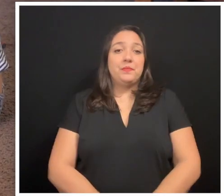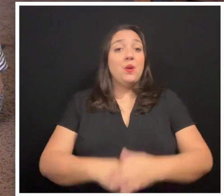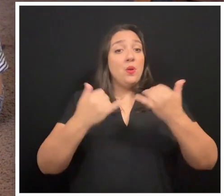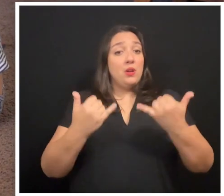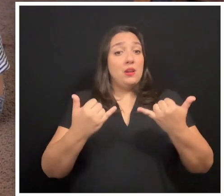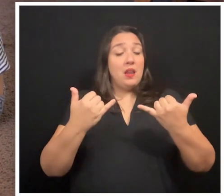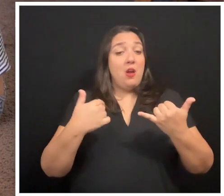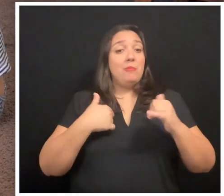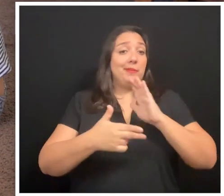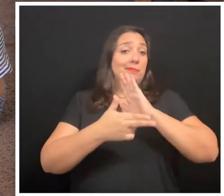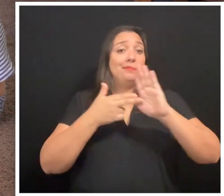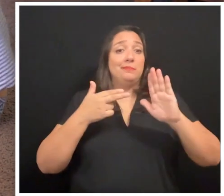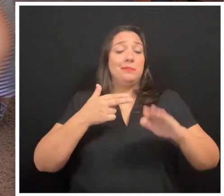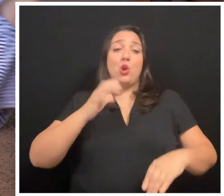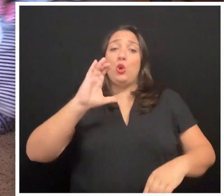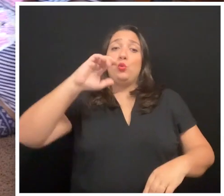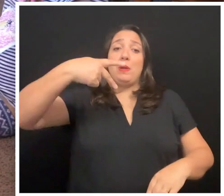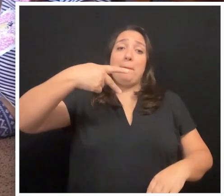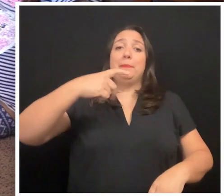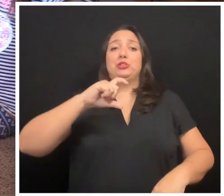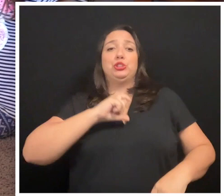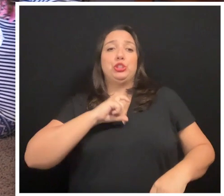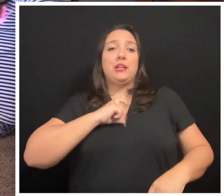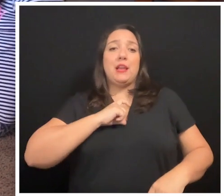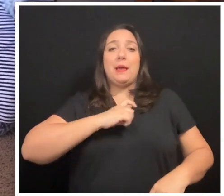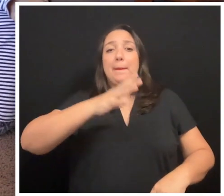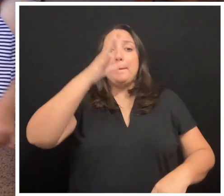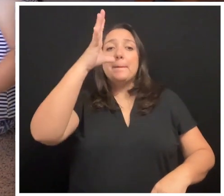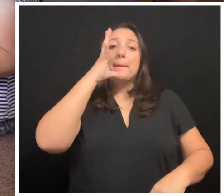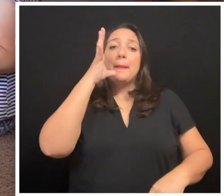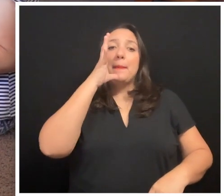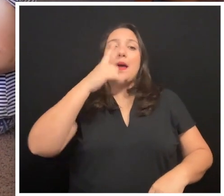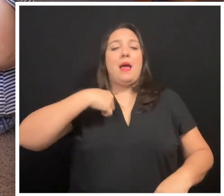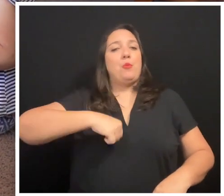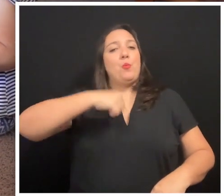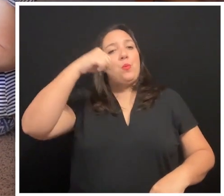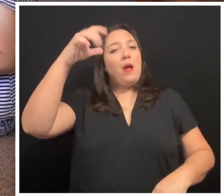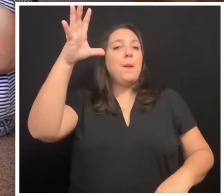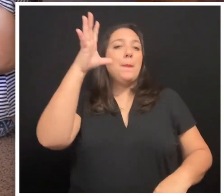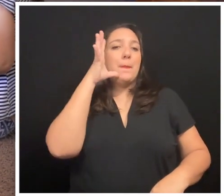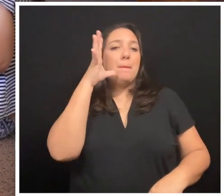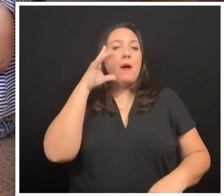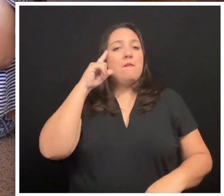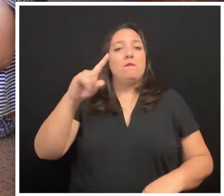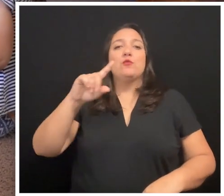Right now in identifying as Crip Chicana mama. I am the proud parent of a three year old named Athena.